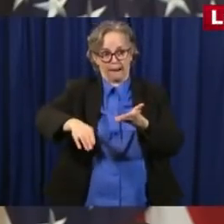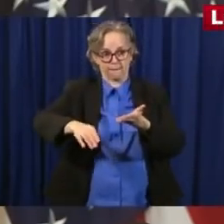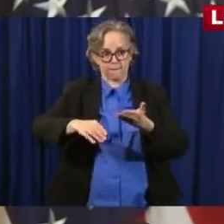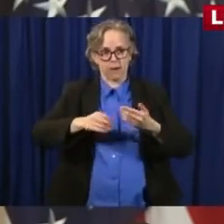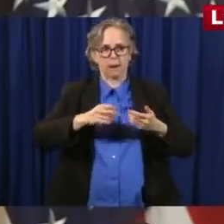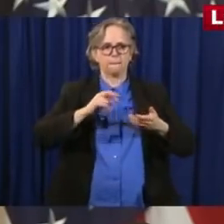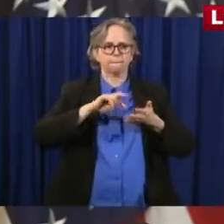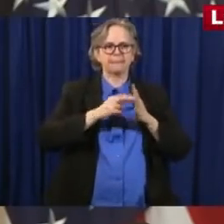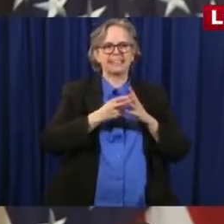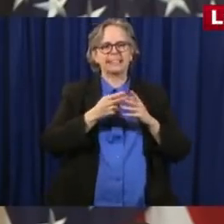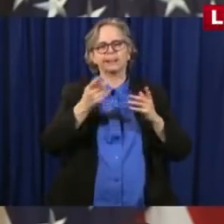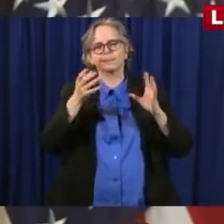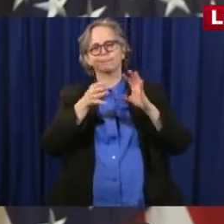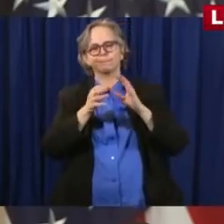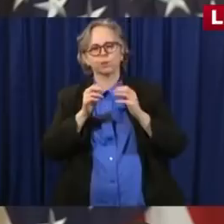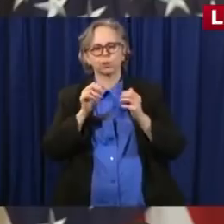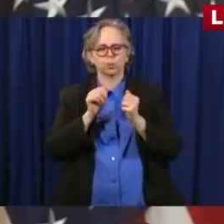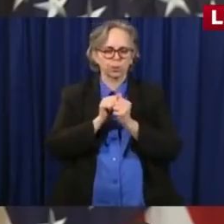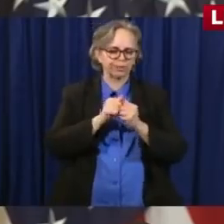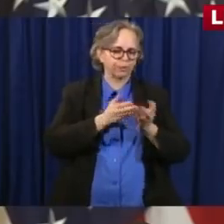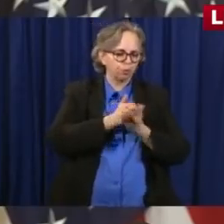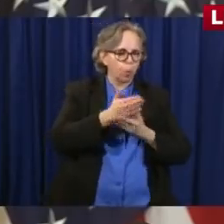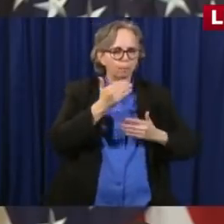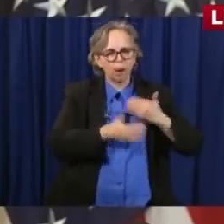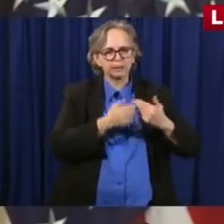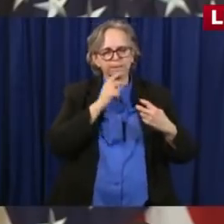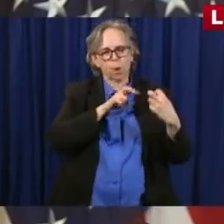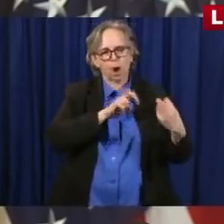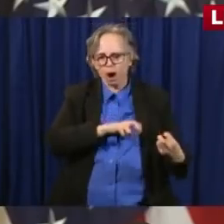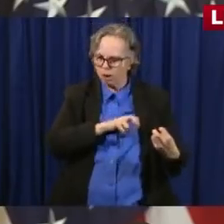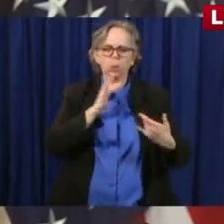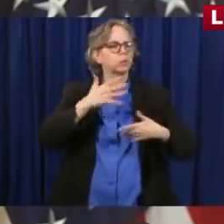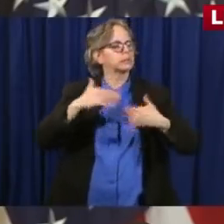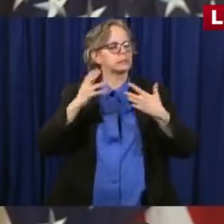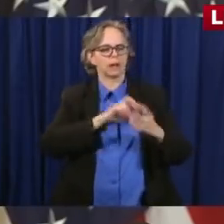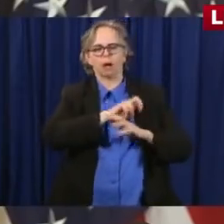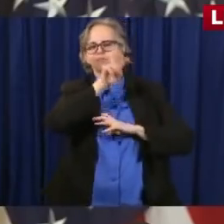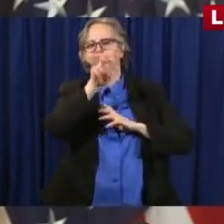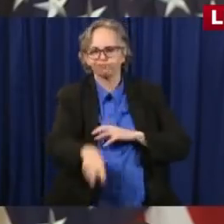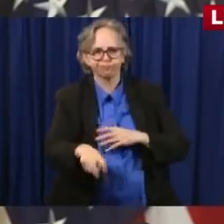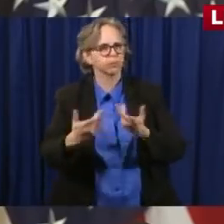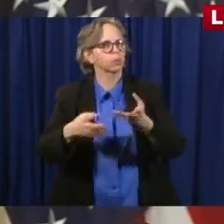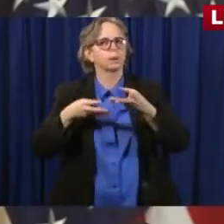OHIO OBTAINED APPROVAL TO WAIVE VERIFICATIONS THAT ARE NORMALLY REQUIRED AT FOOD BANKS.